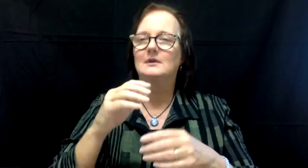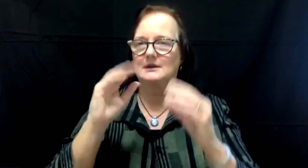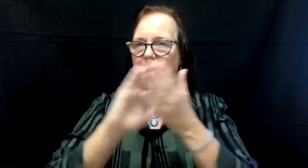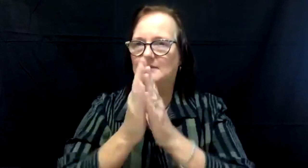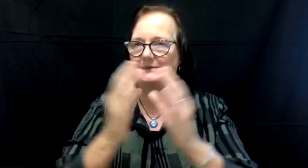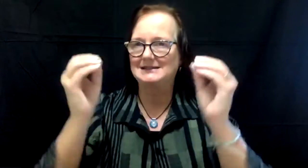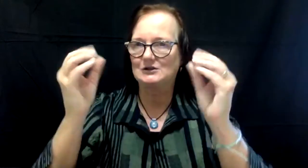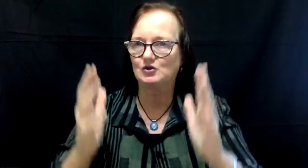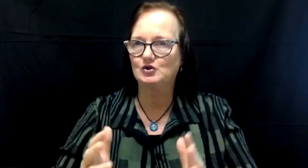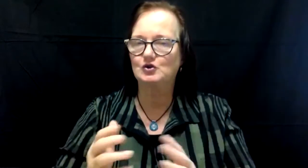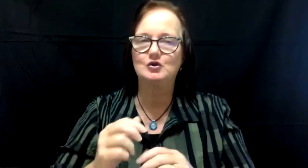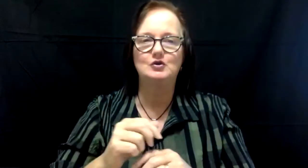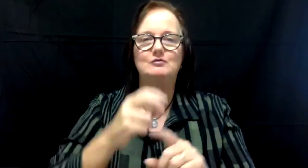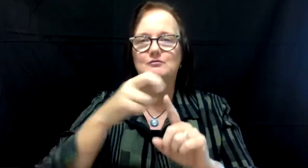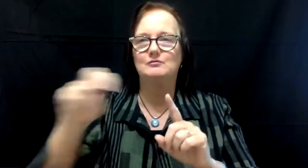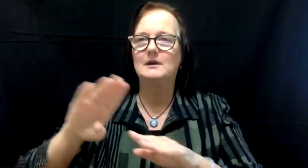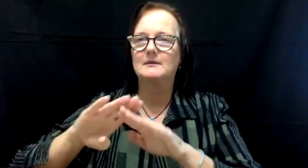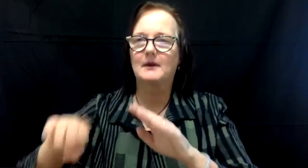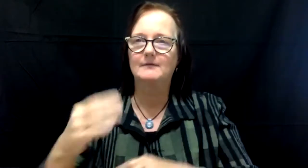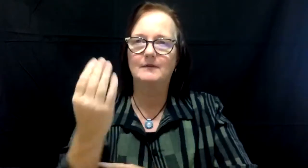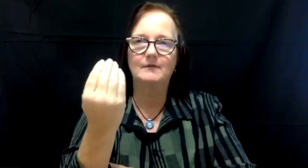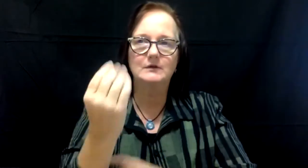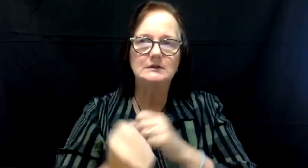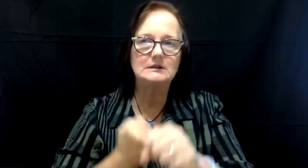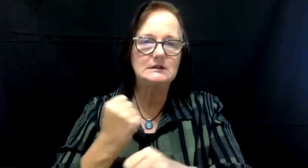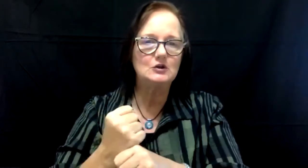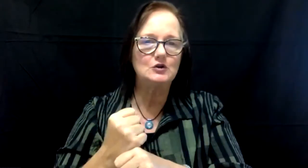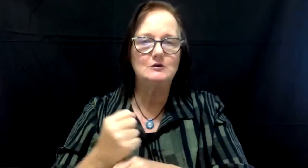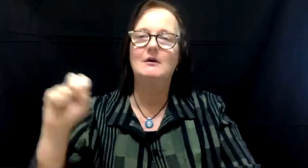I became a teacher and taught at the SJW School for the Deaf in Belleville for 14 years.